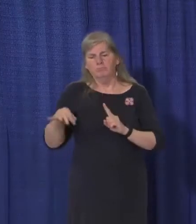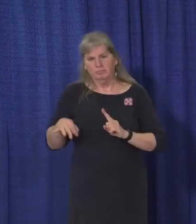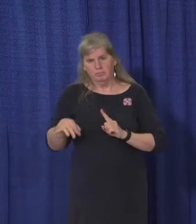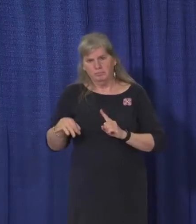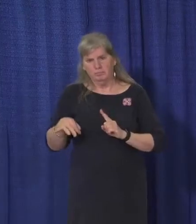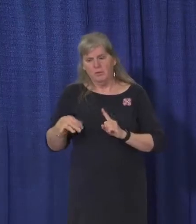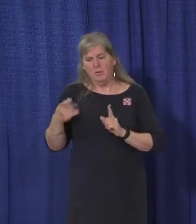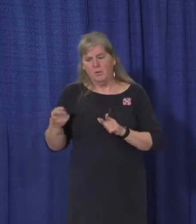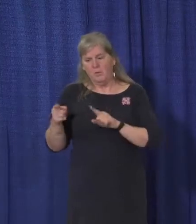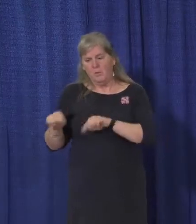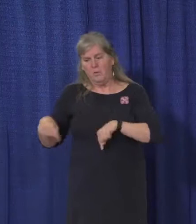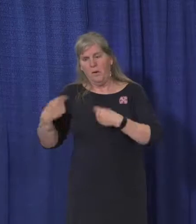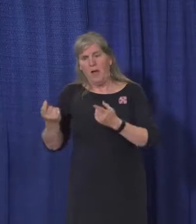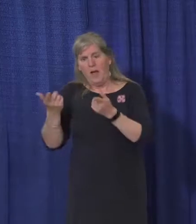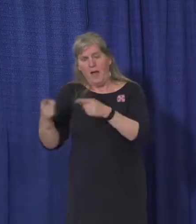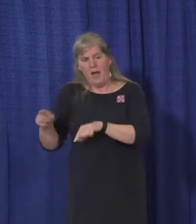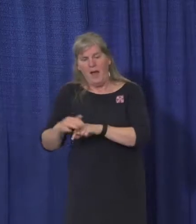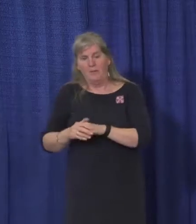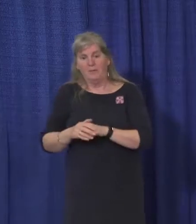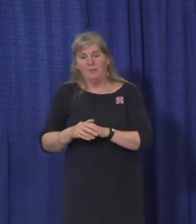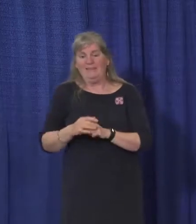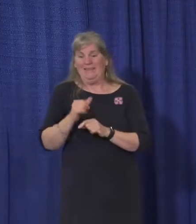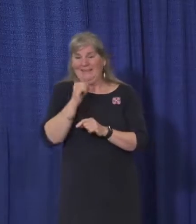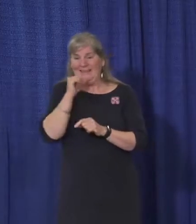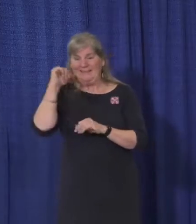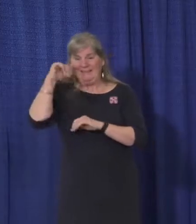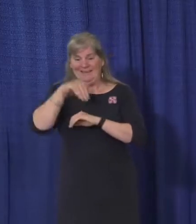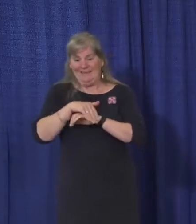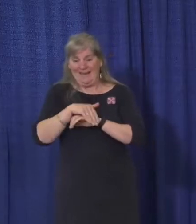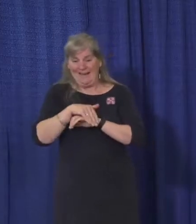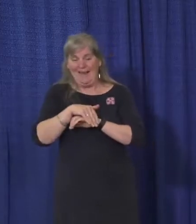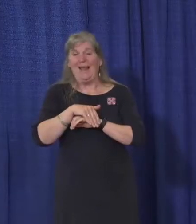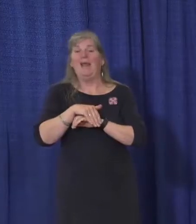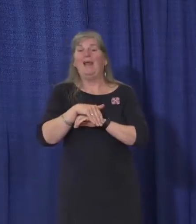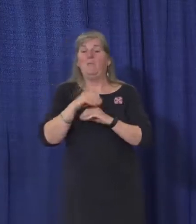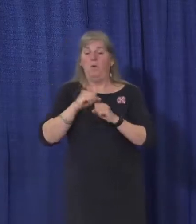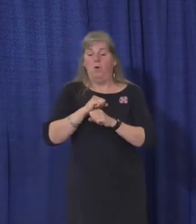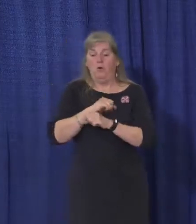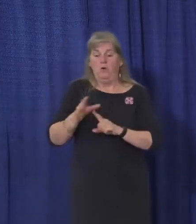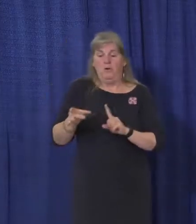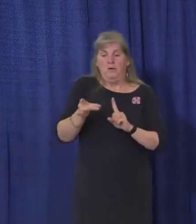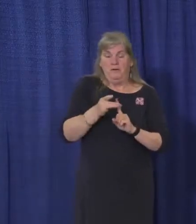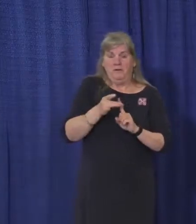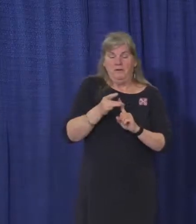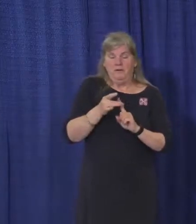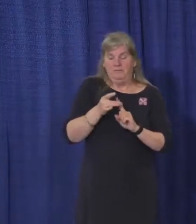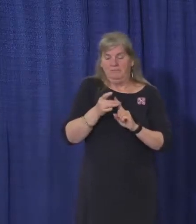what we know currently and because we had fresh cases identified last evening getting